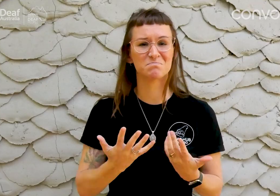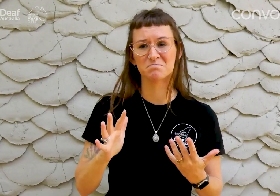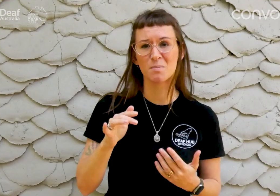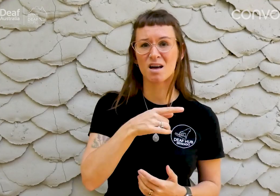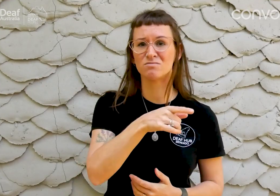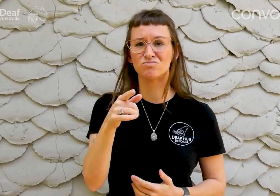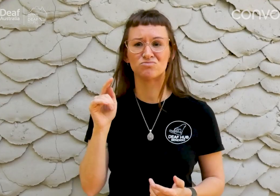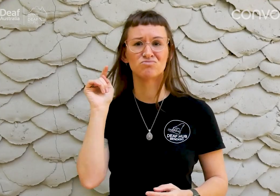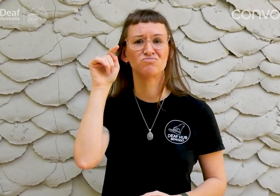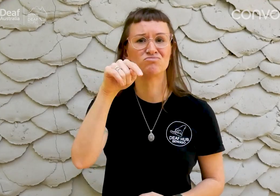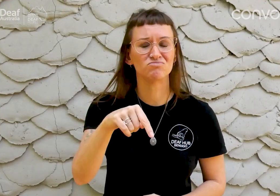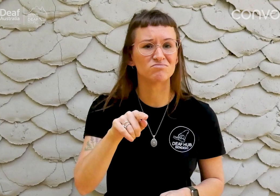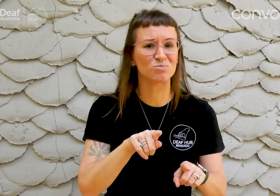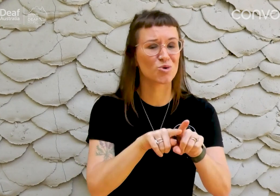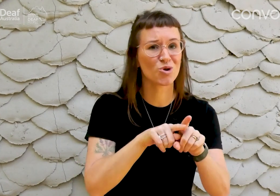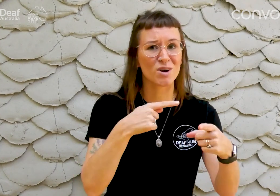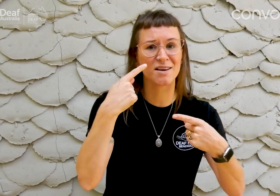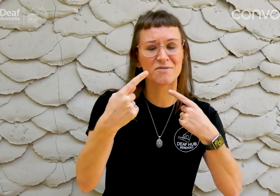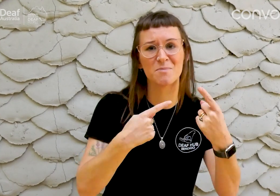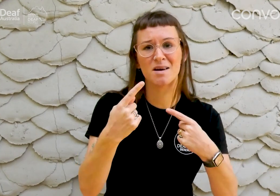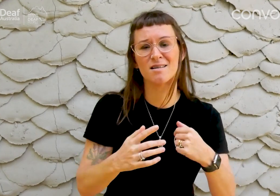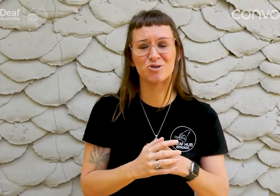Maybe you’ll learn some new information